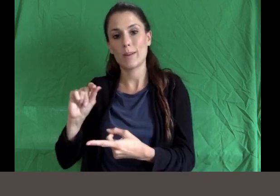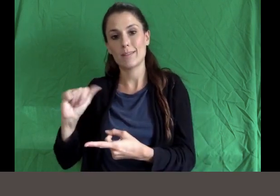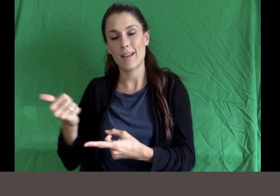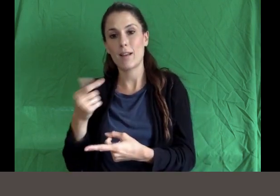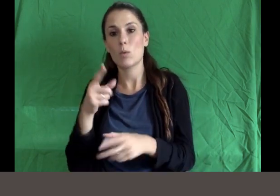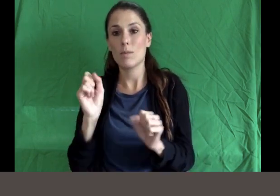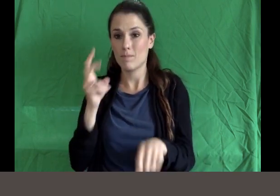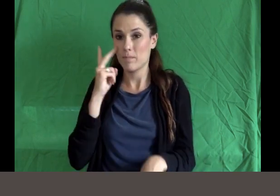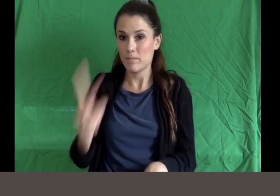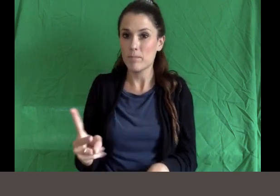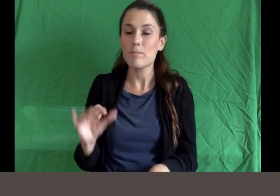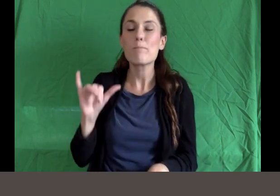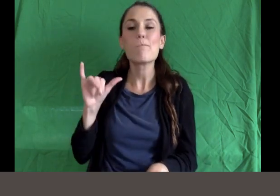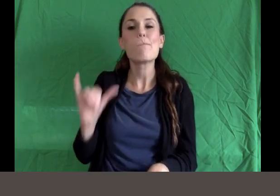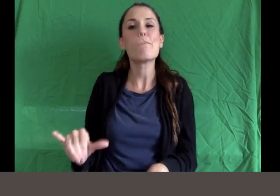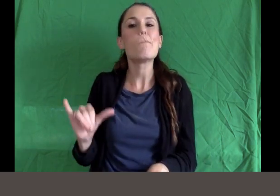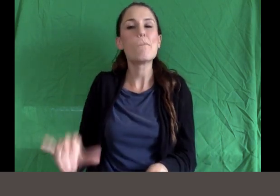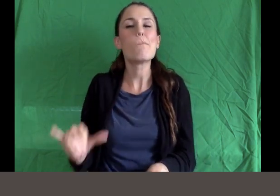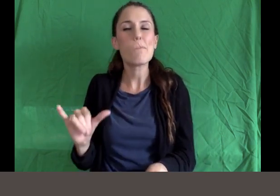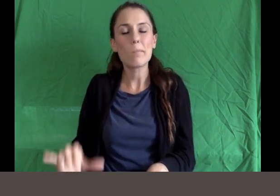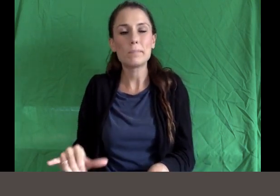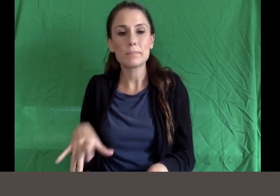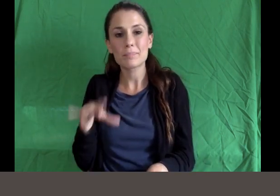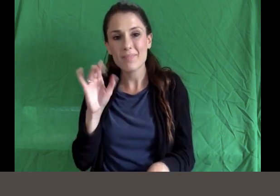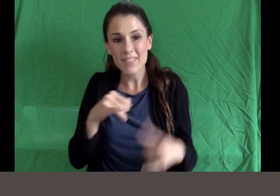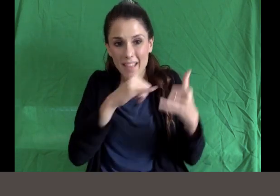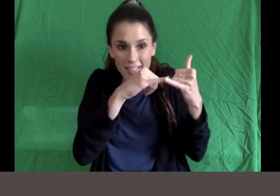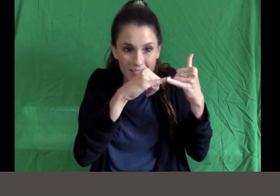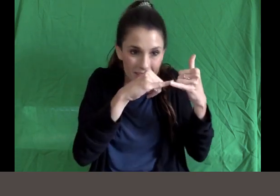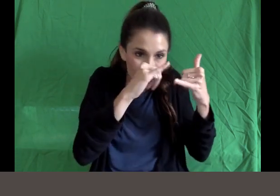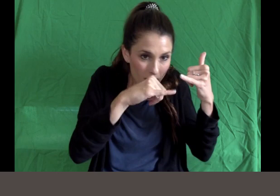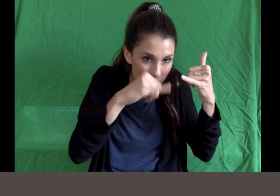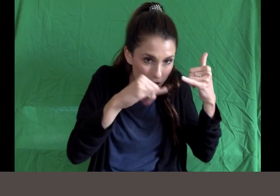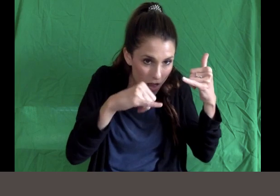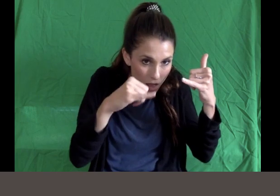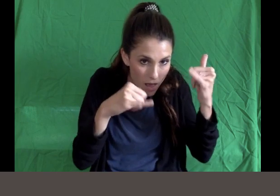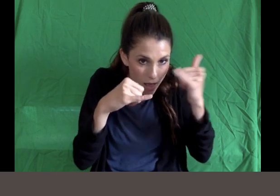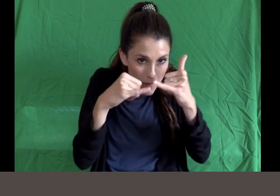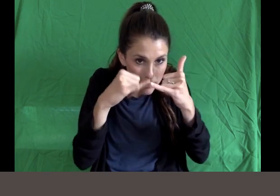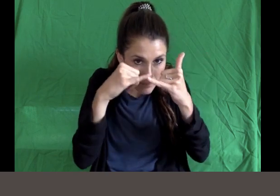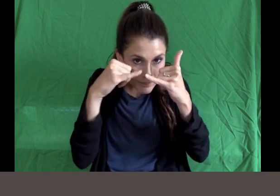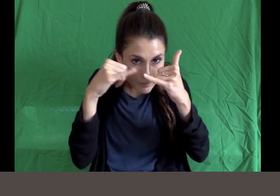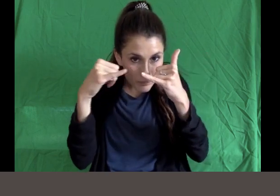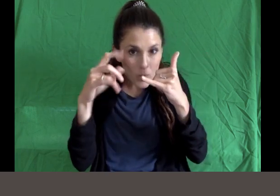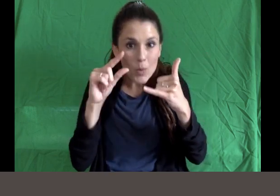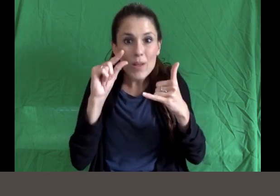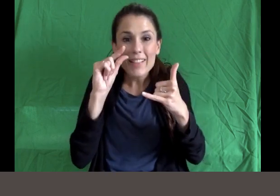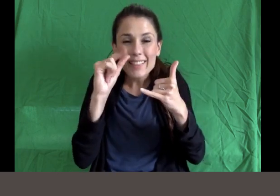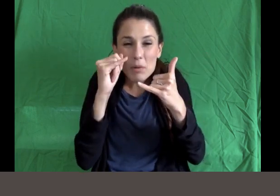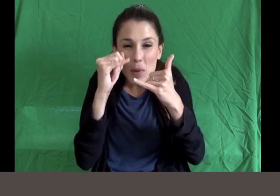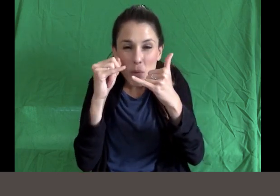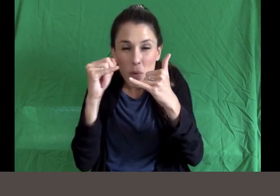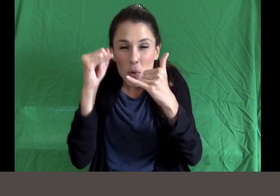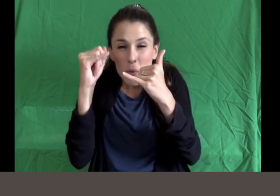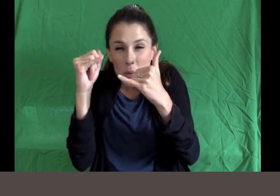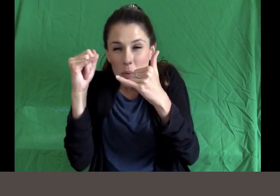that oh that squiggly line is moving up ever so slightly now we can of course include a couple